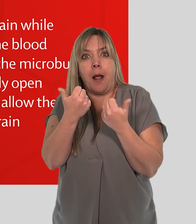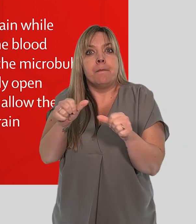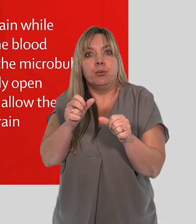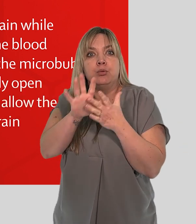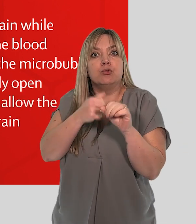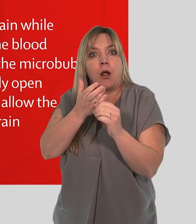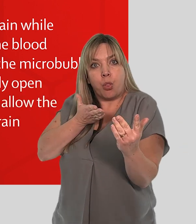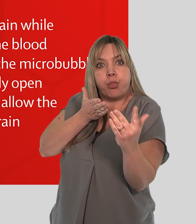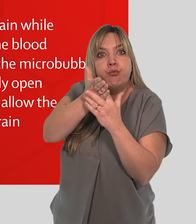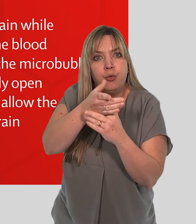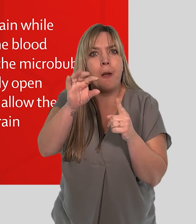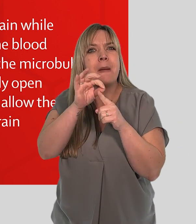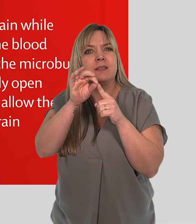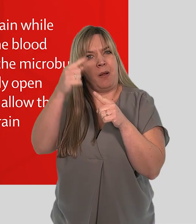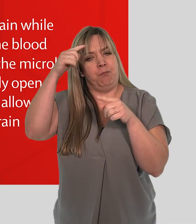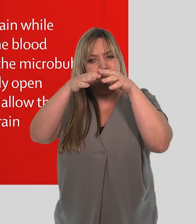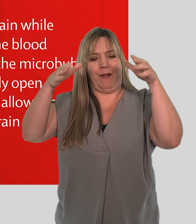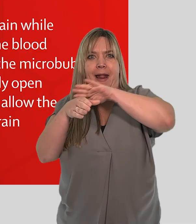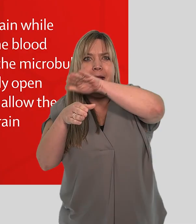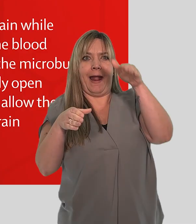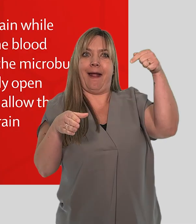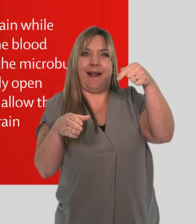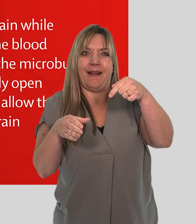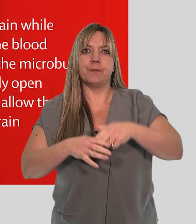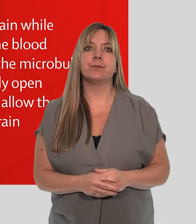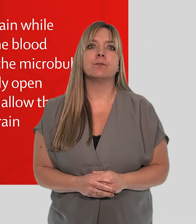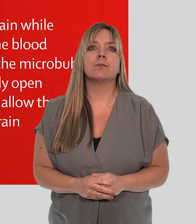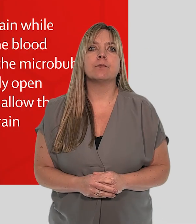Application of this to humans is difficult because the human skull is thick and